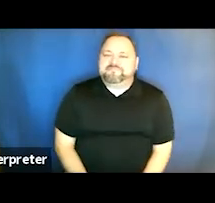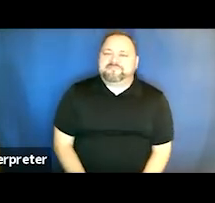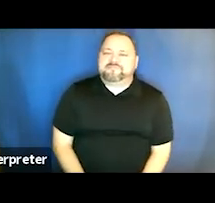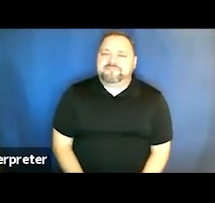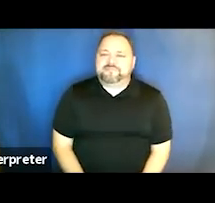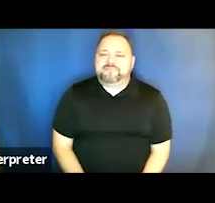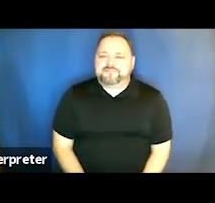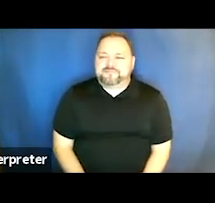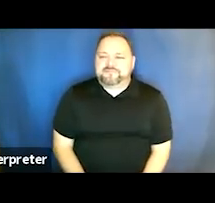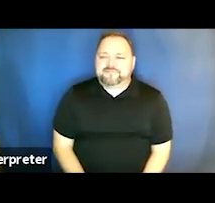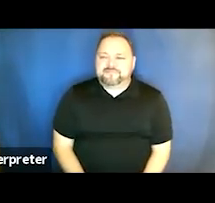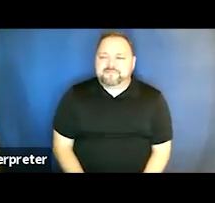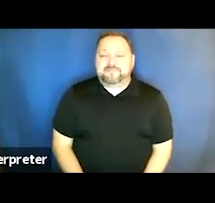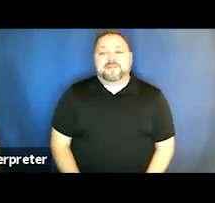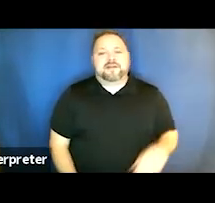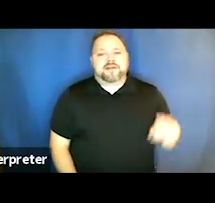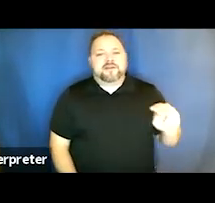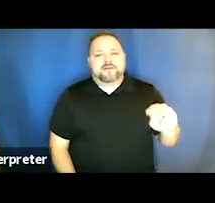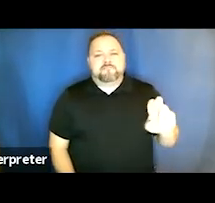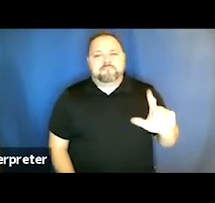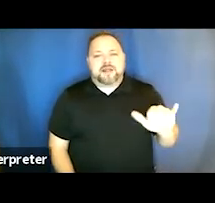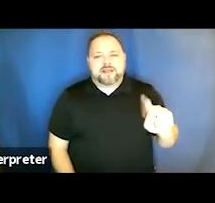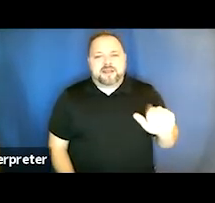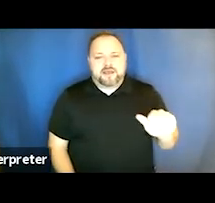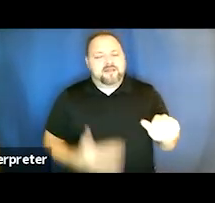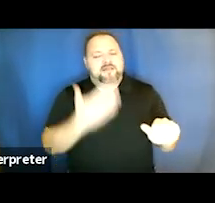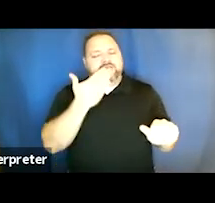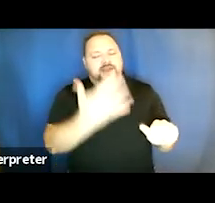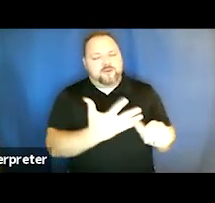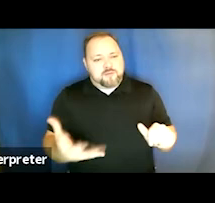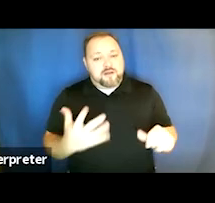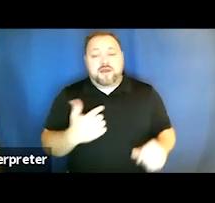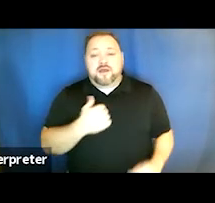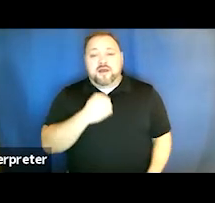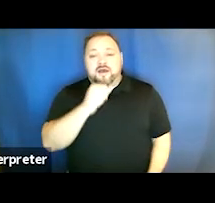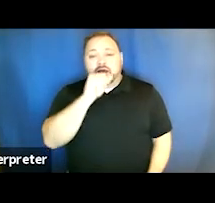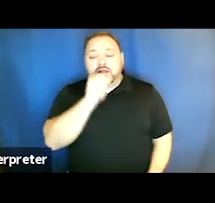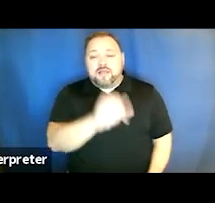Thank you so much. I love that is a part of